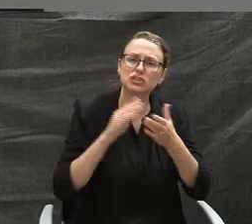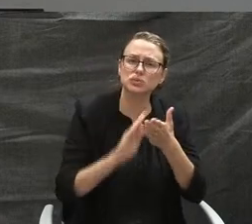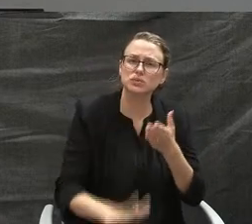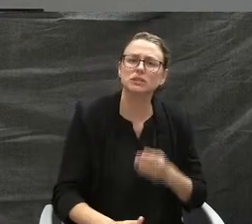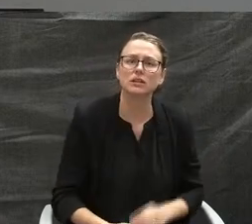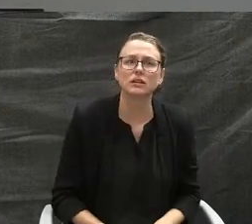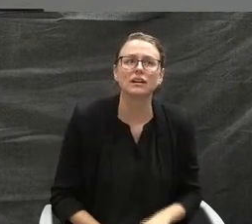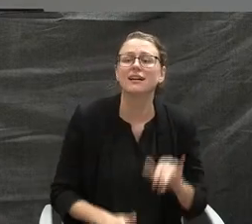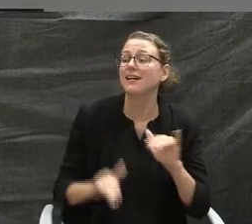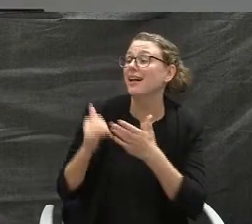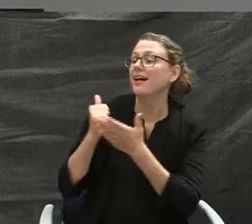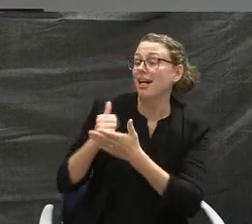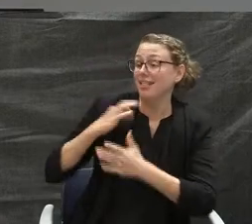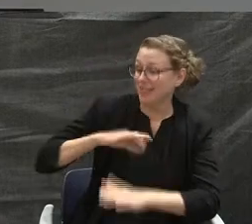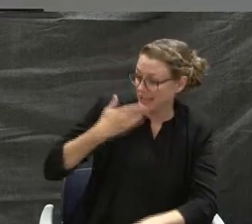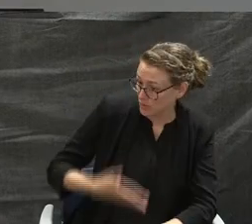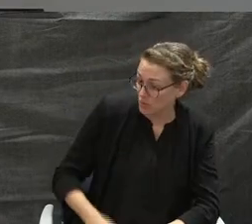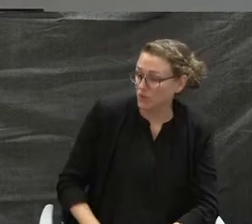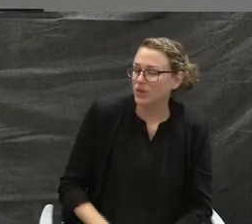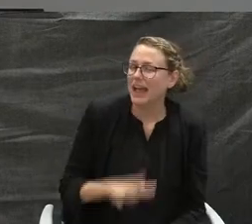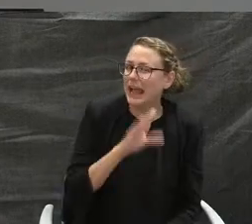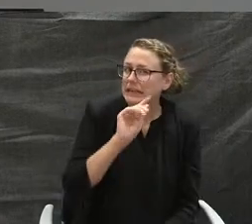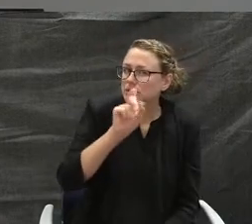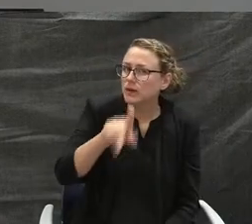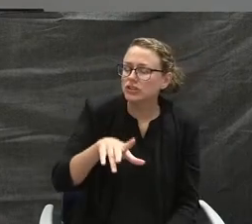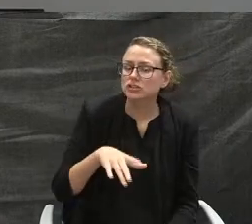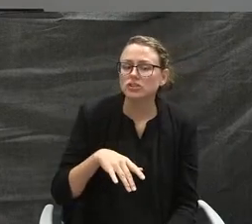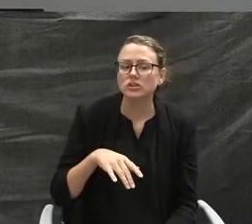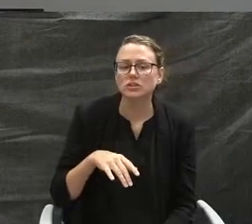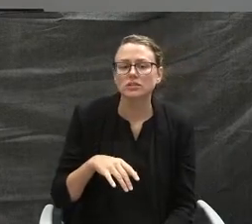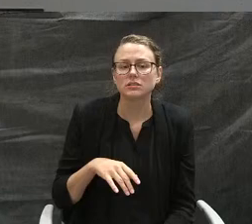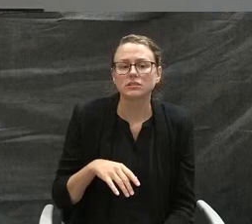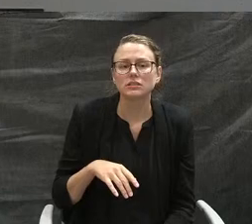That's helpful, thank you, um, do the teachers have enough time to prepare?